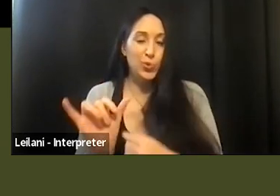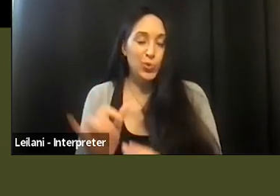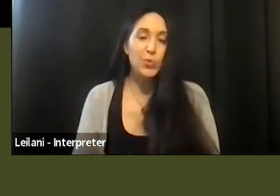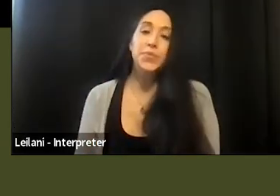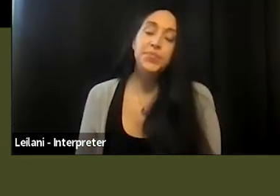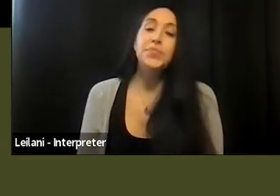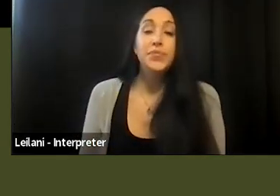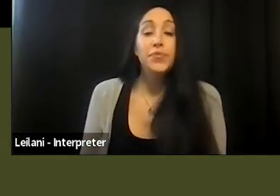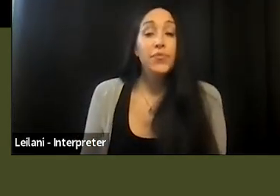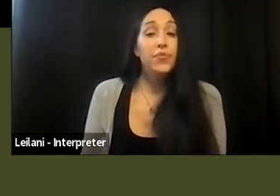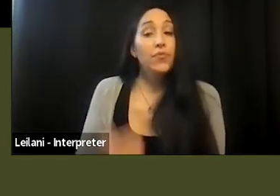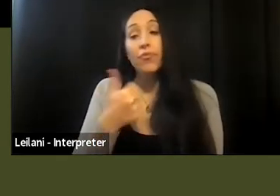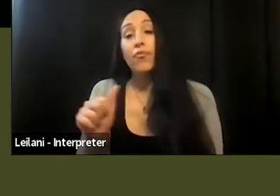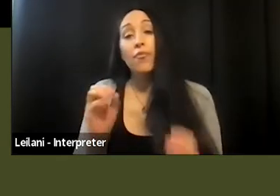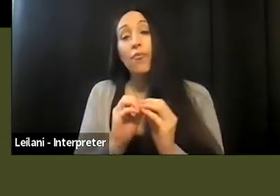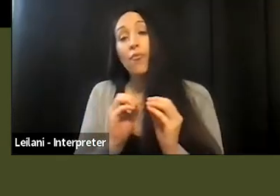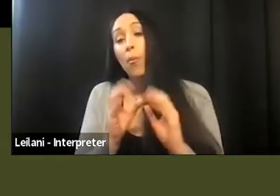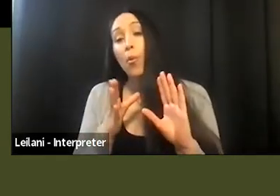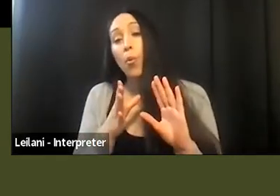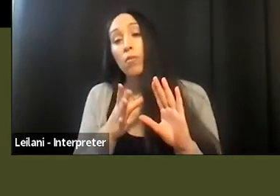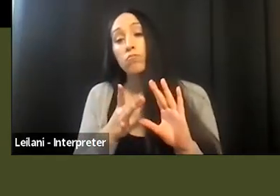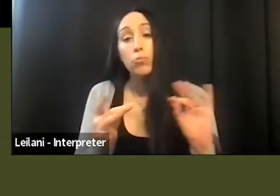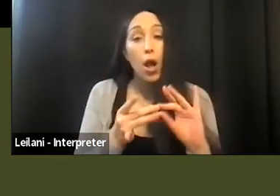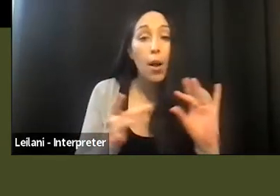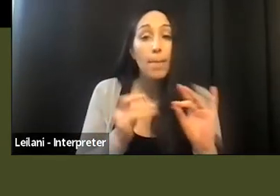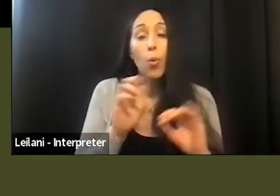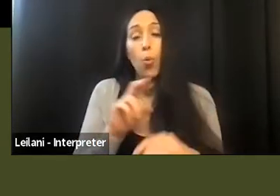Anybody else have a comment or a question before we move on?